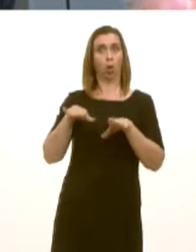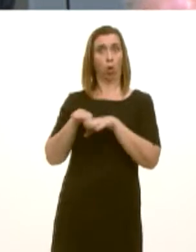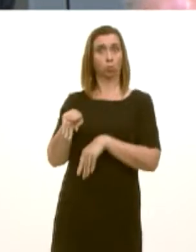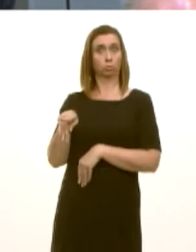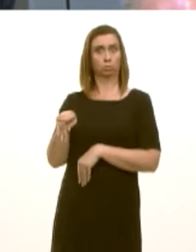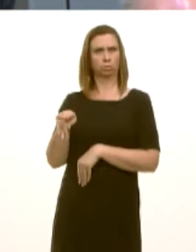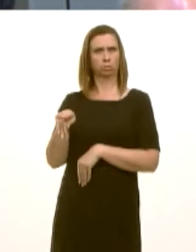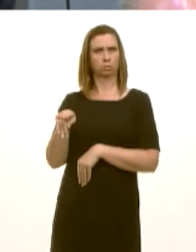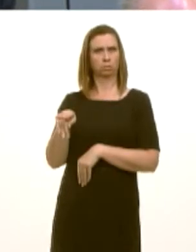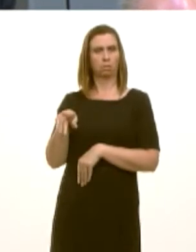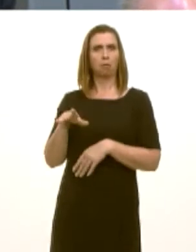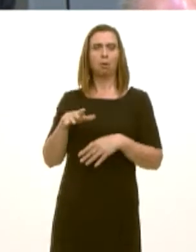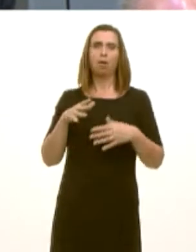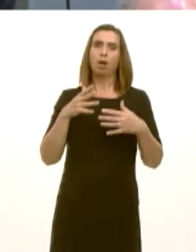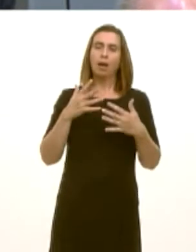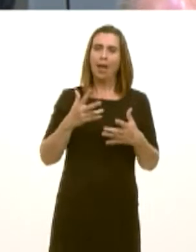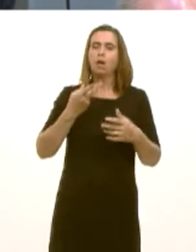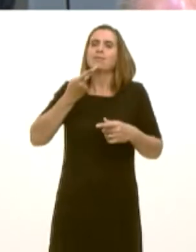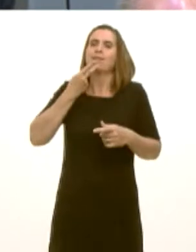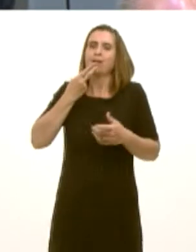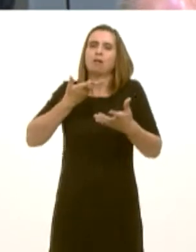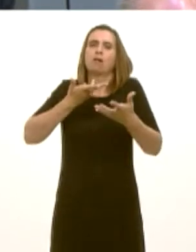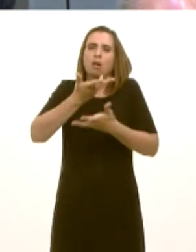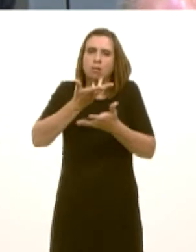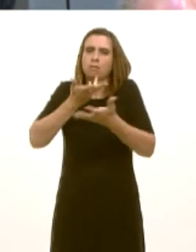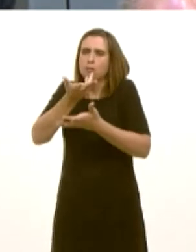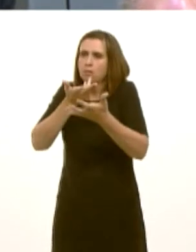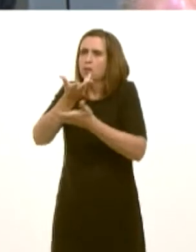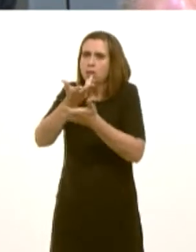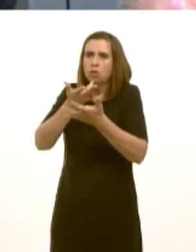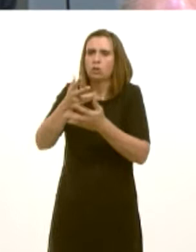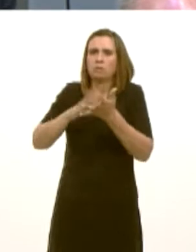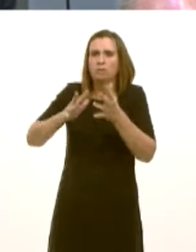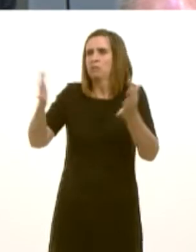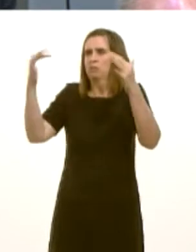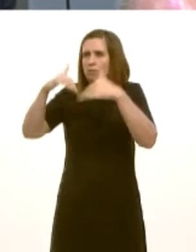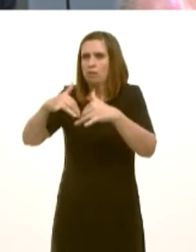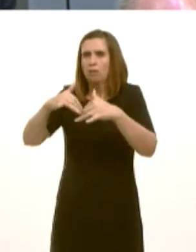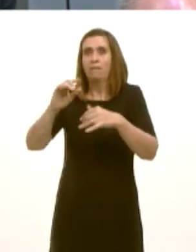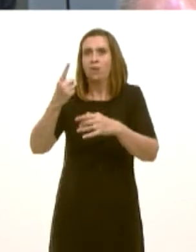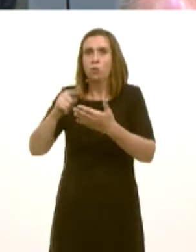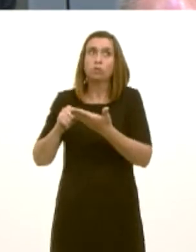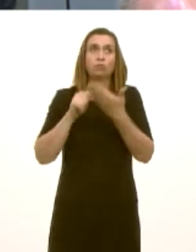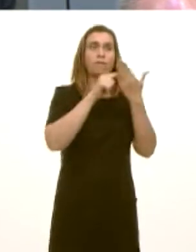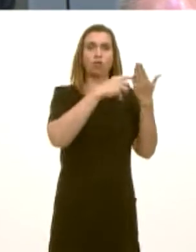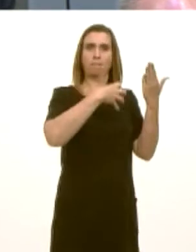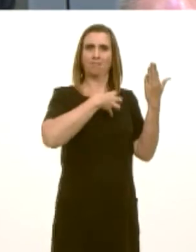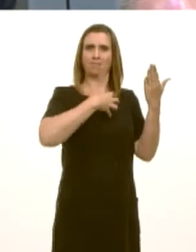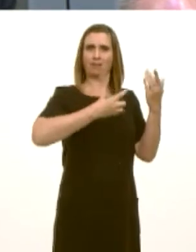Theyíve now embarked upon a second consultation. The first consultation resulted in a referral to the Minister; the Minister intervened in